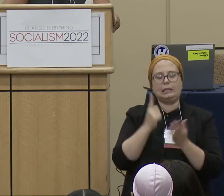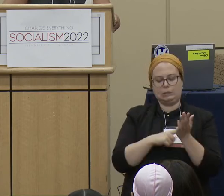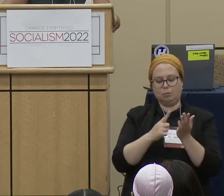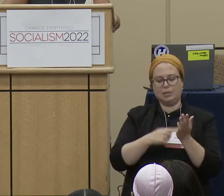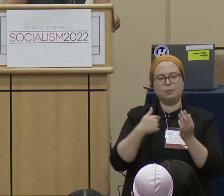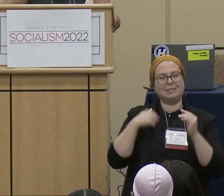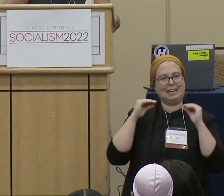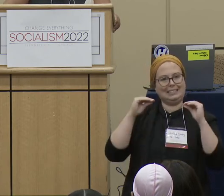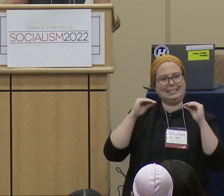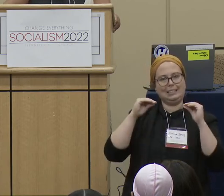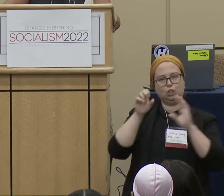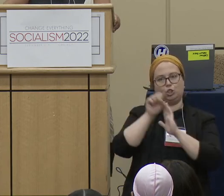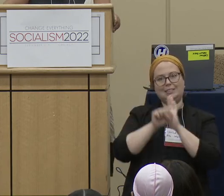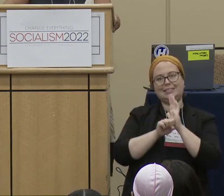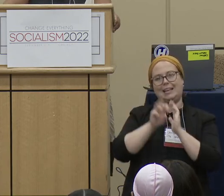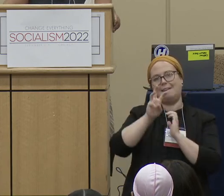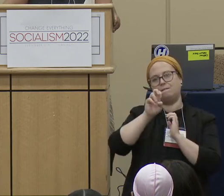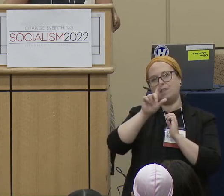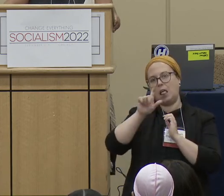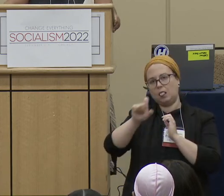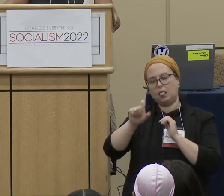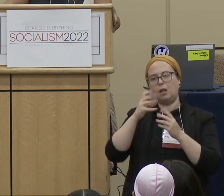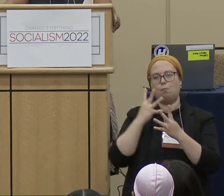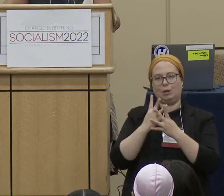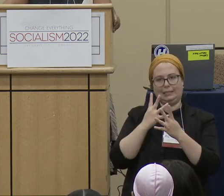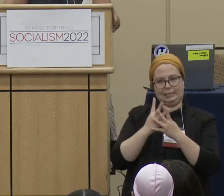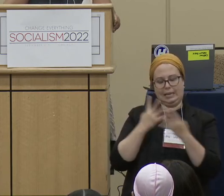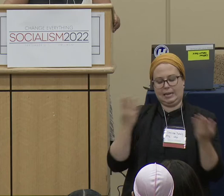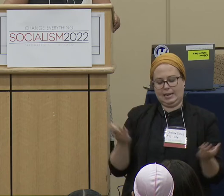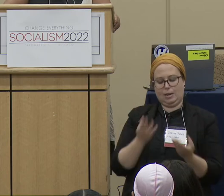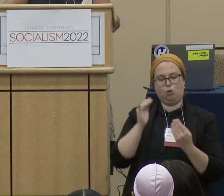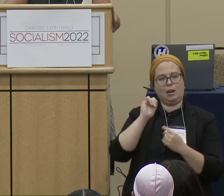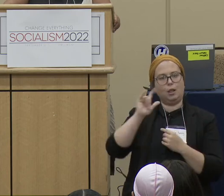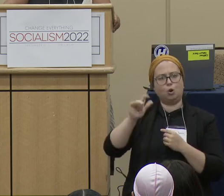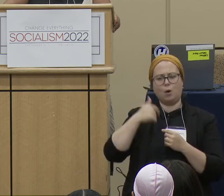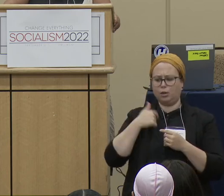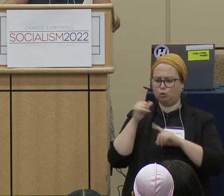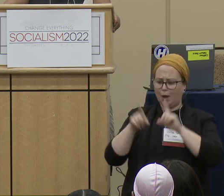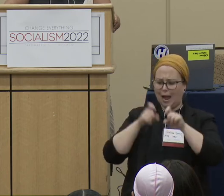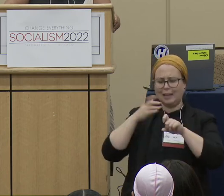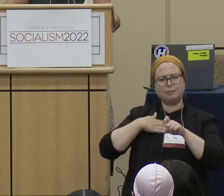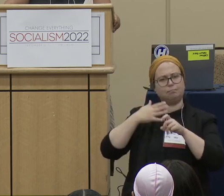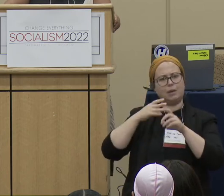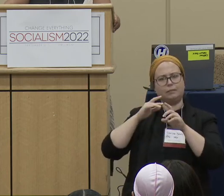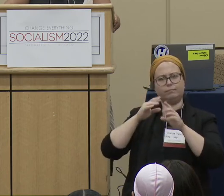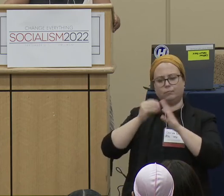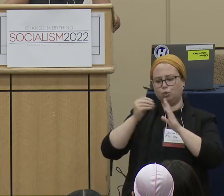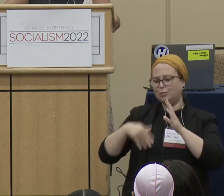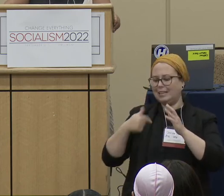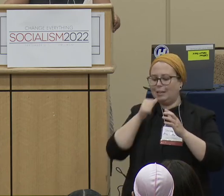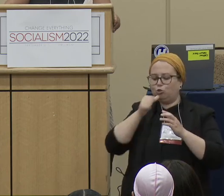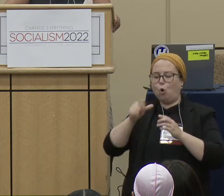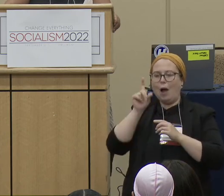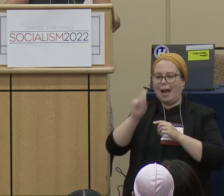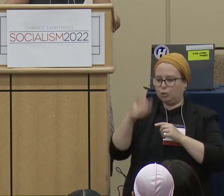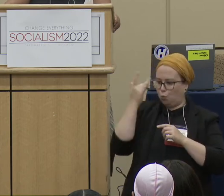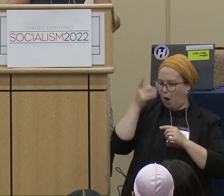thoughts on how we should respond to this. I teach sometimes at Stateville Prison here in Illinois, and I